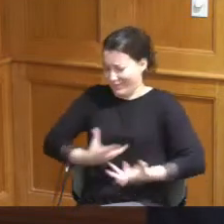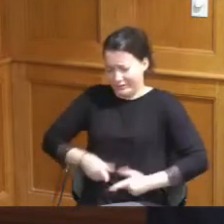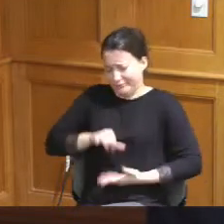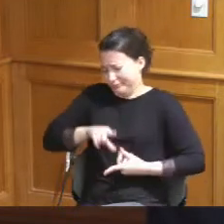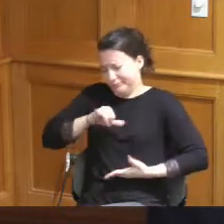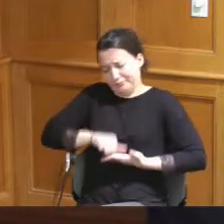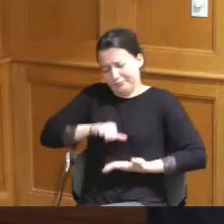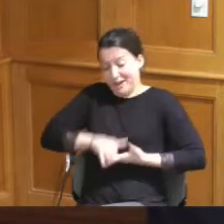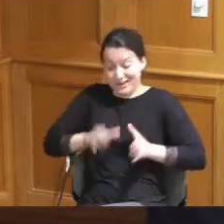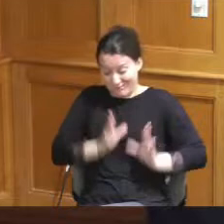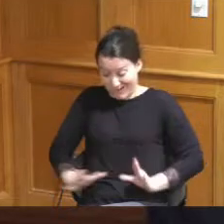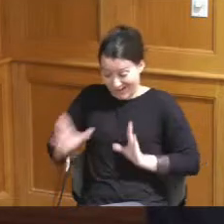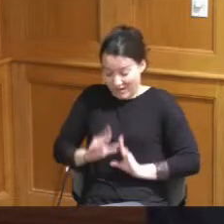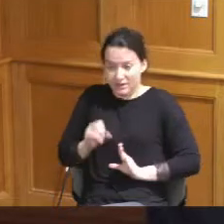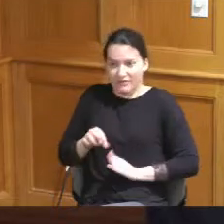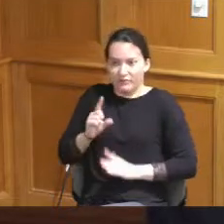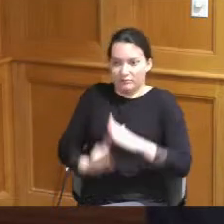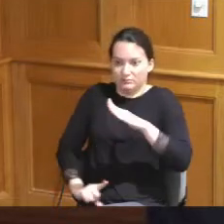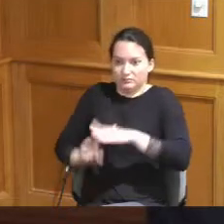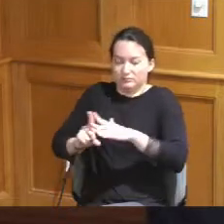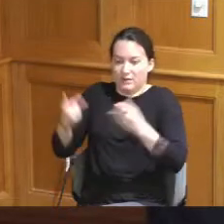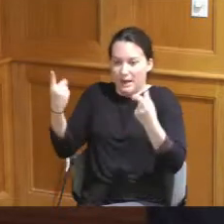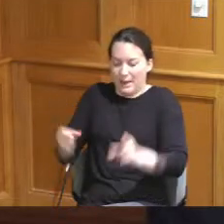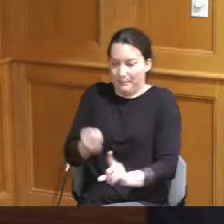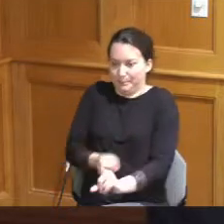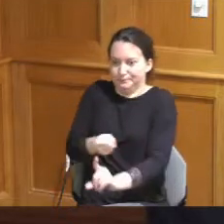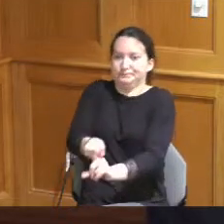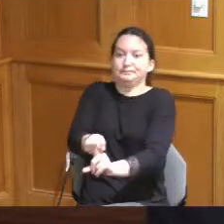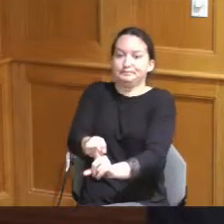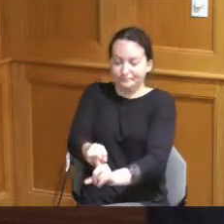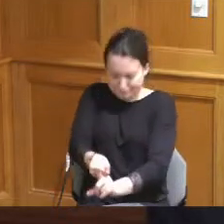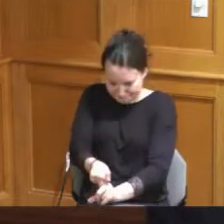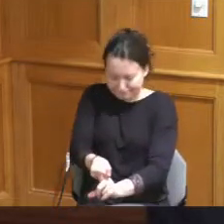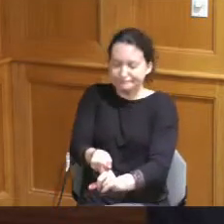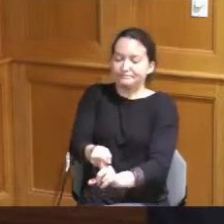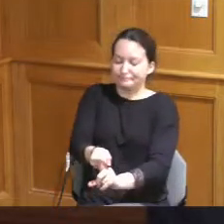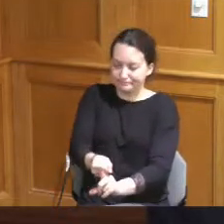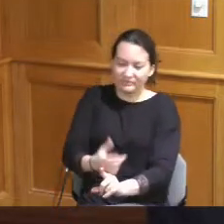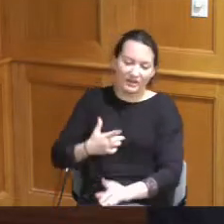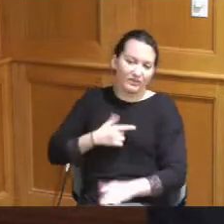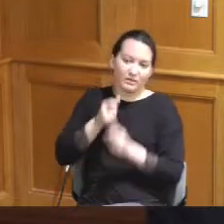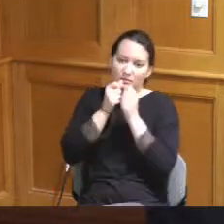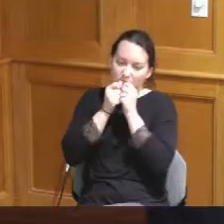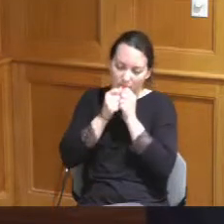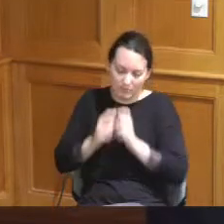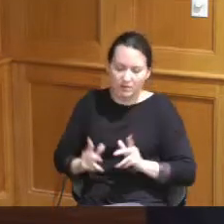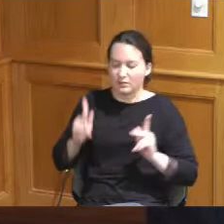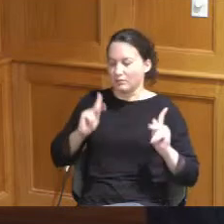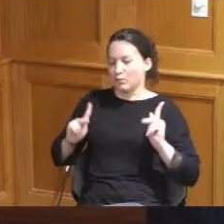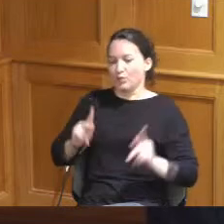and prepare for when it does happen and we are blessed to have the folks at EMA who continually